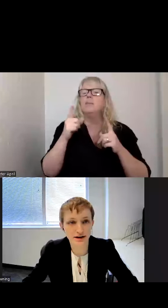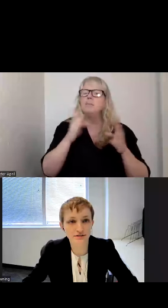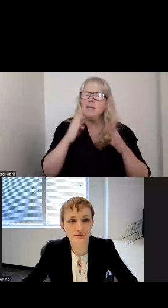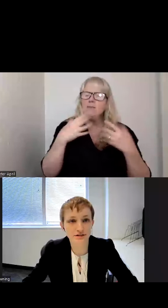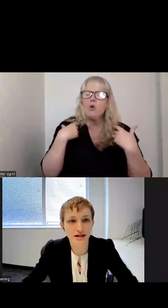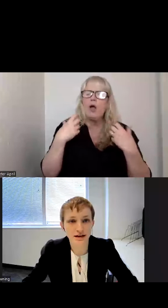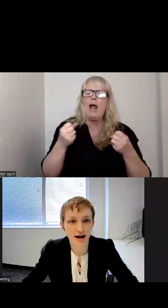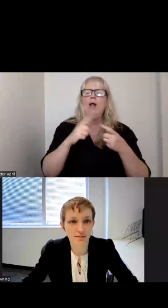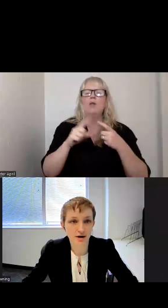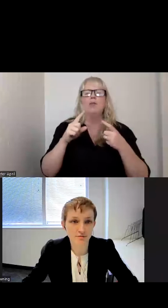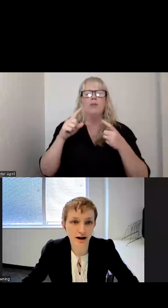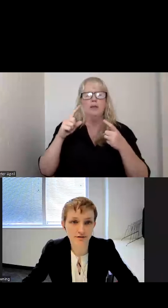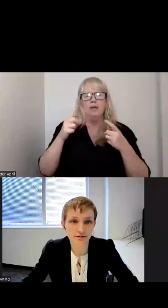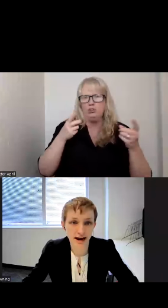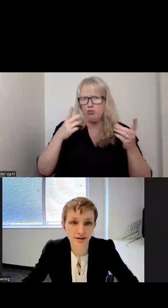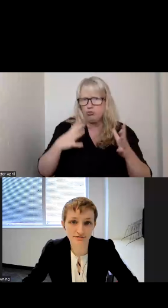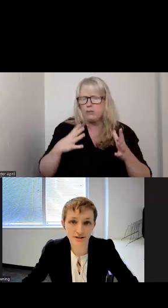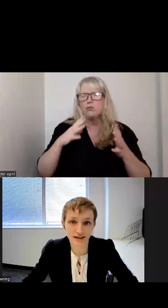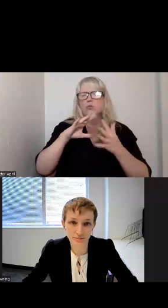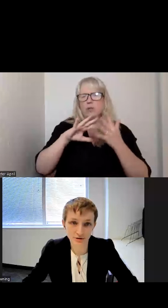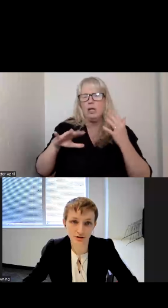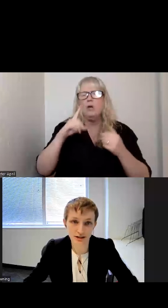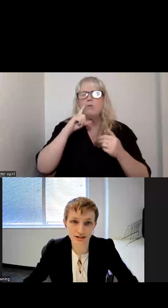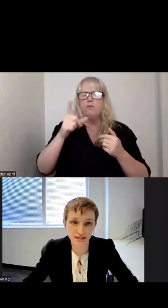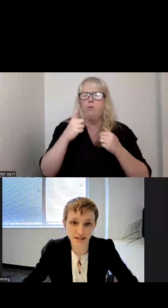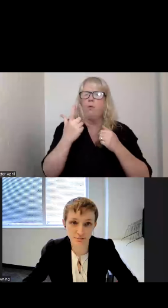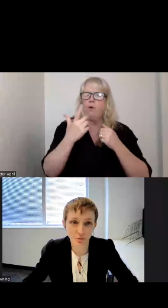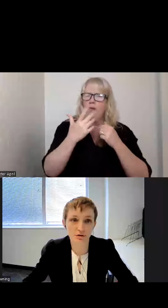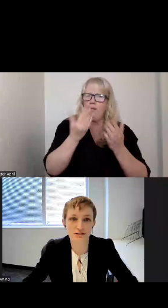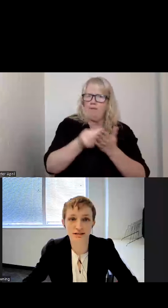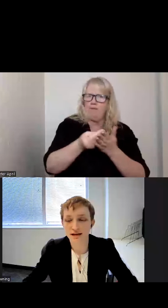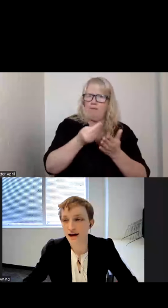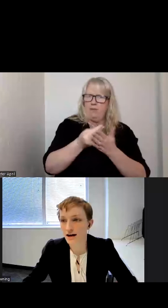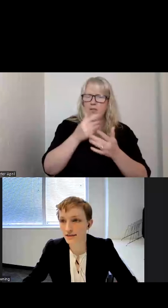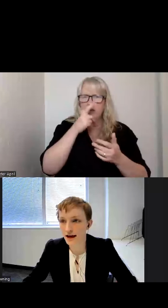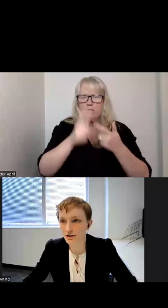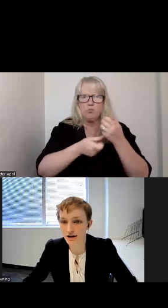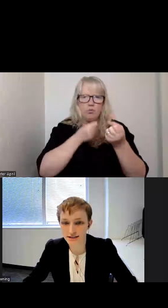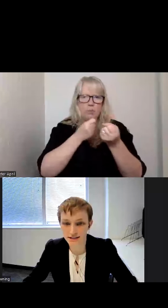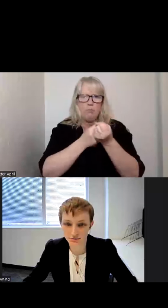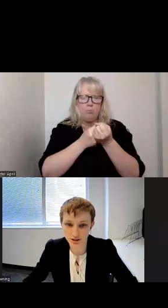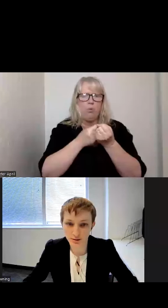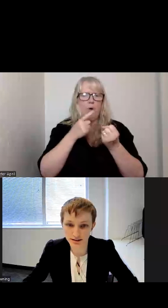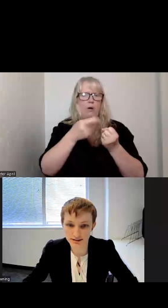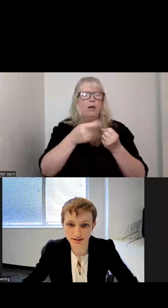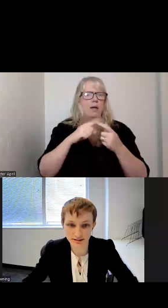DIRECTORS AROUND FUNDING OPPORTUNITIES TO SUPPORT CRISIS RESPONSE